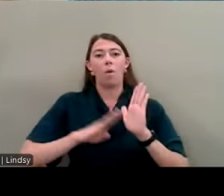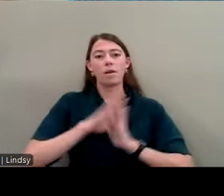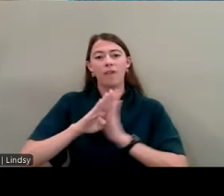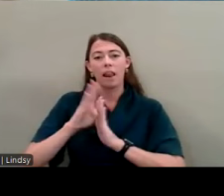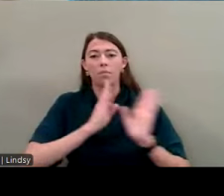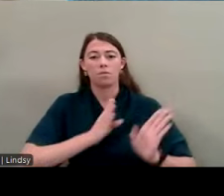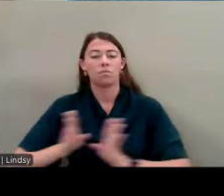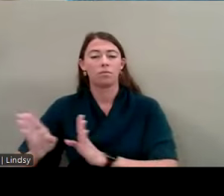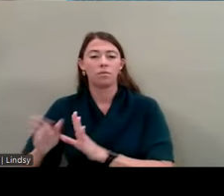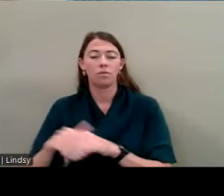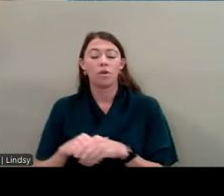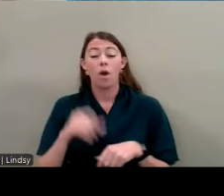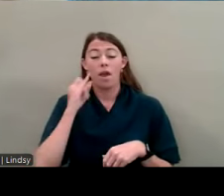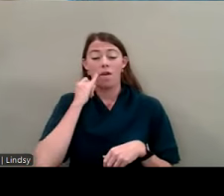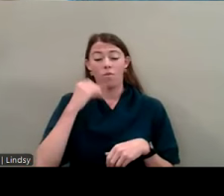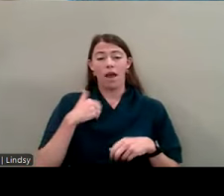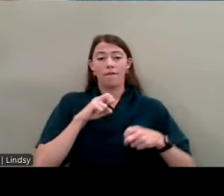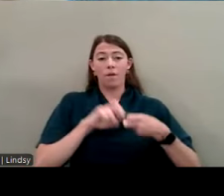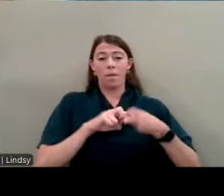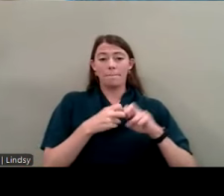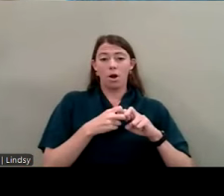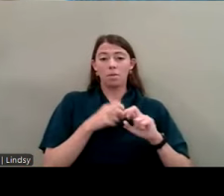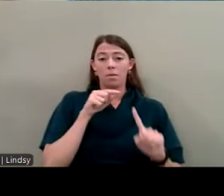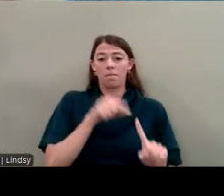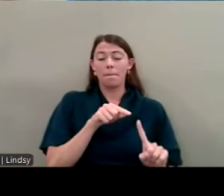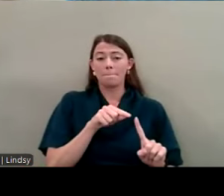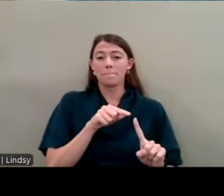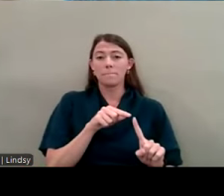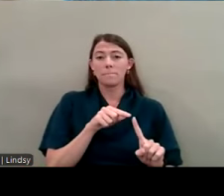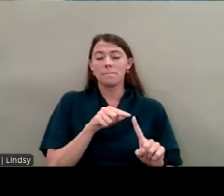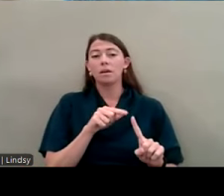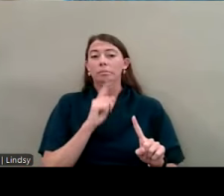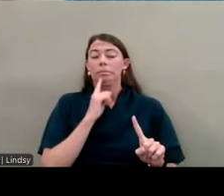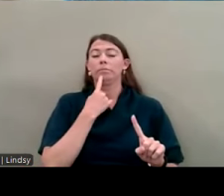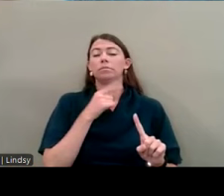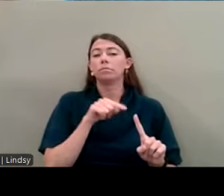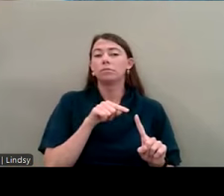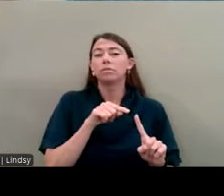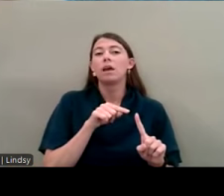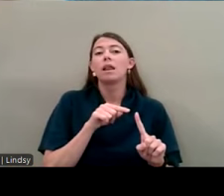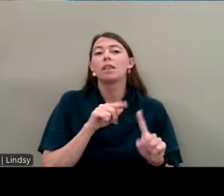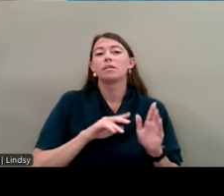have an issue that might need remediating but on an area that we are redesigning or reimplementing,